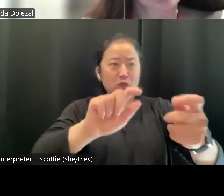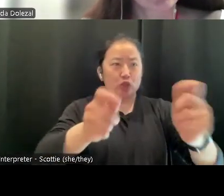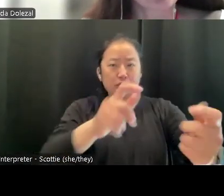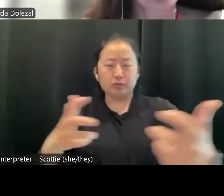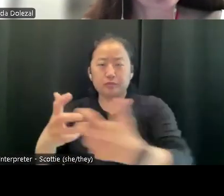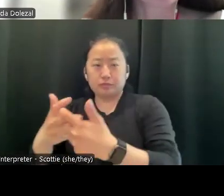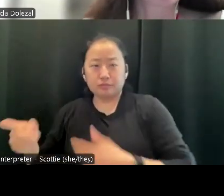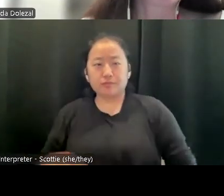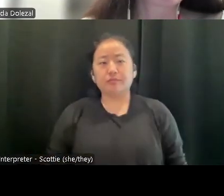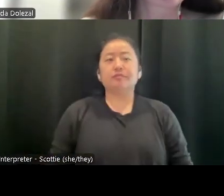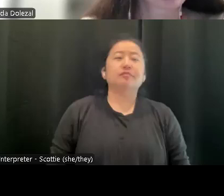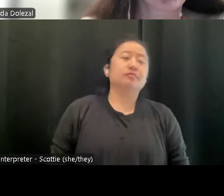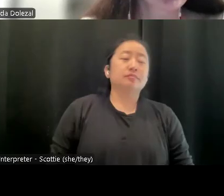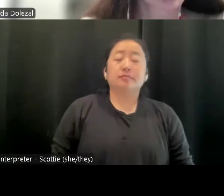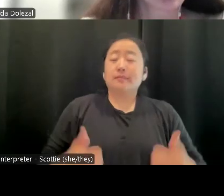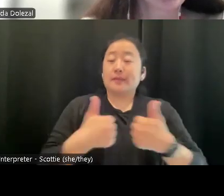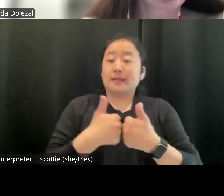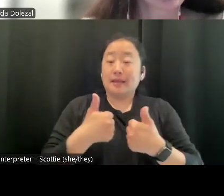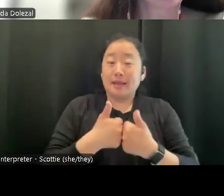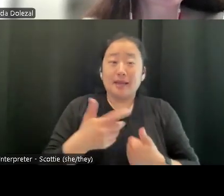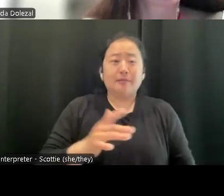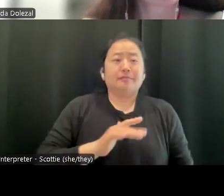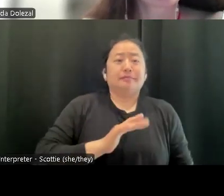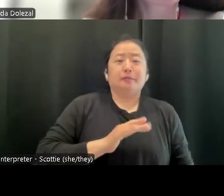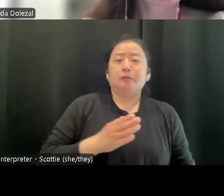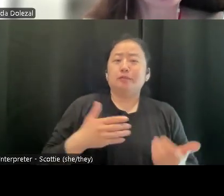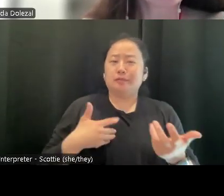including increased opportunities to experience the world in new and exciting ways, and it also